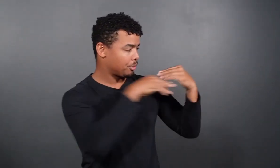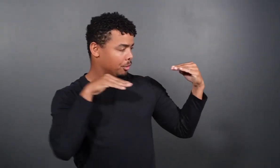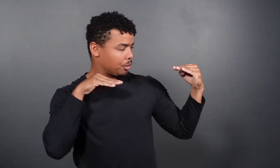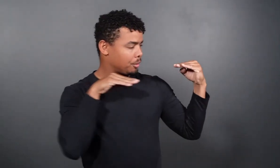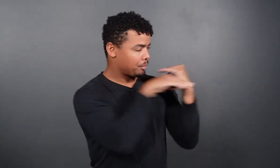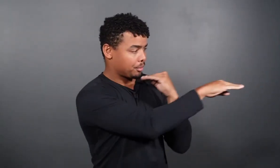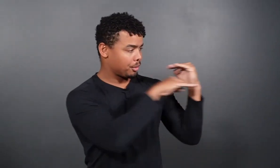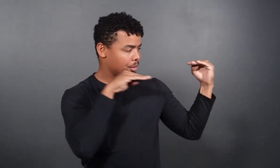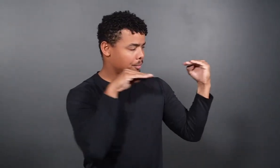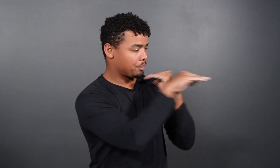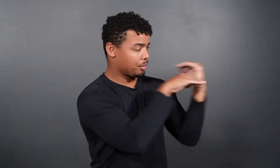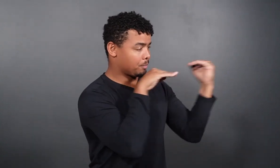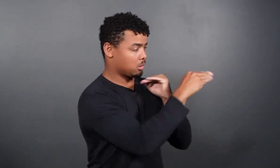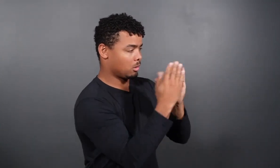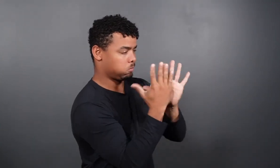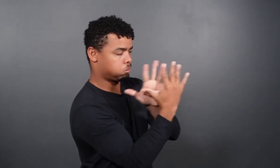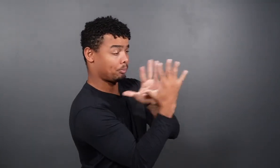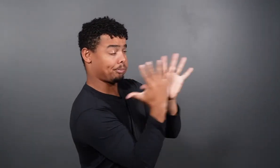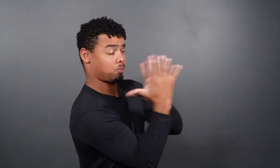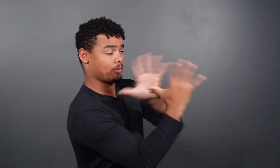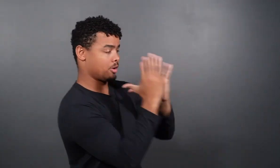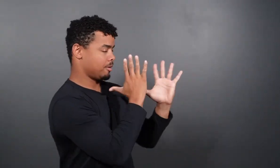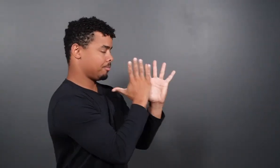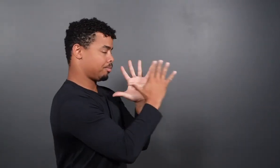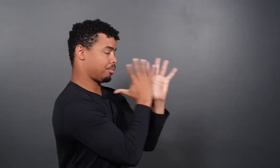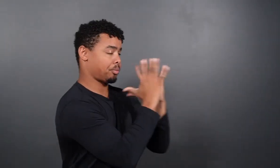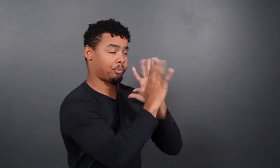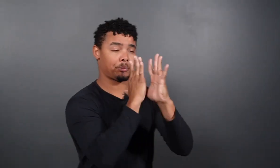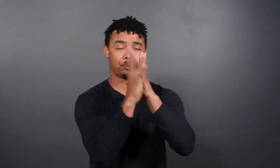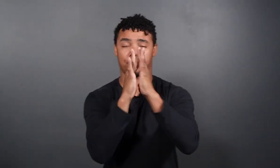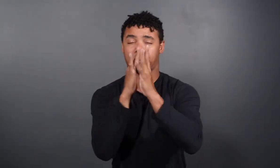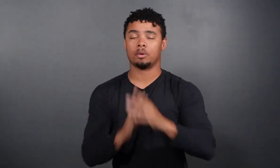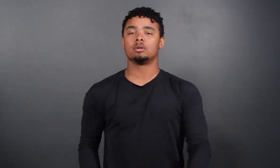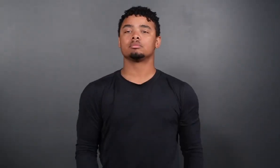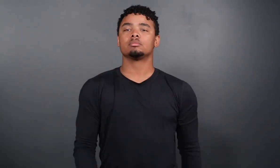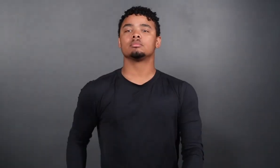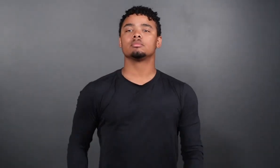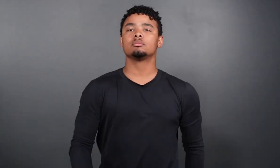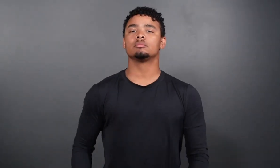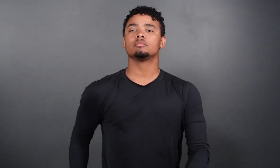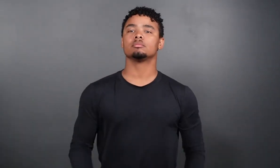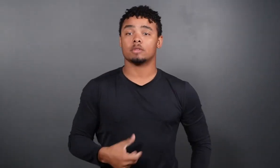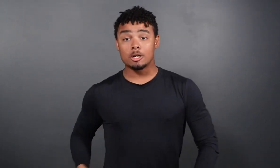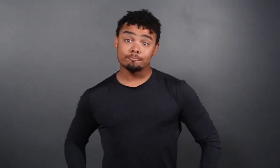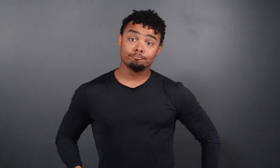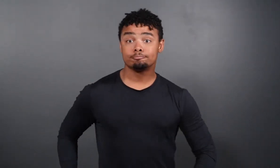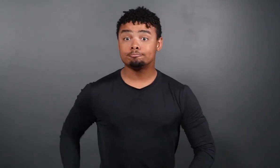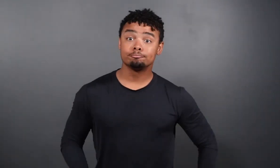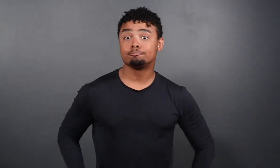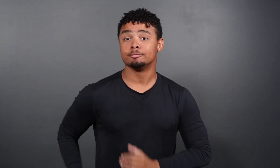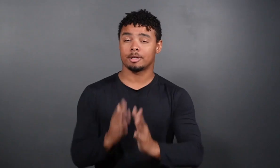blur of traffic and trains a hurried pedestrian